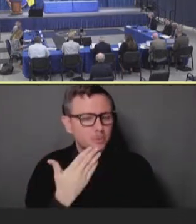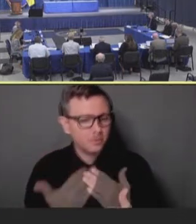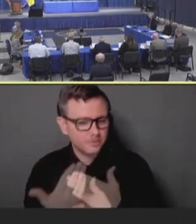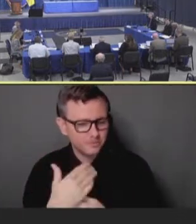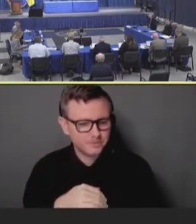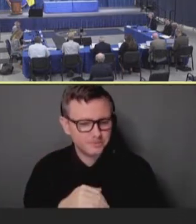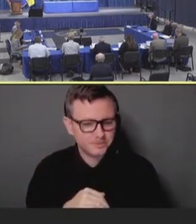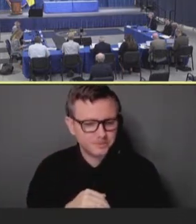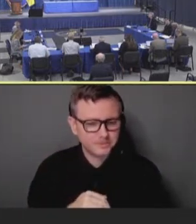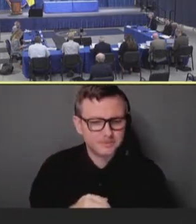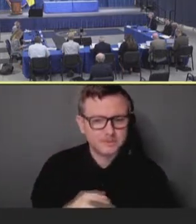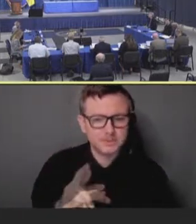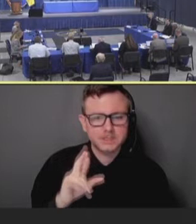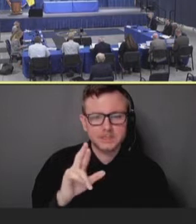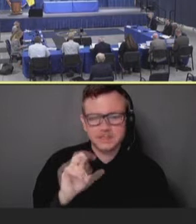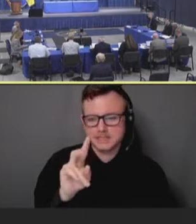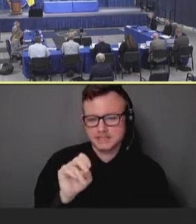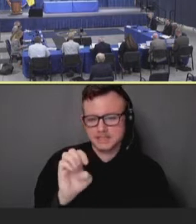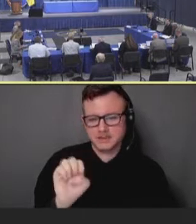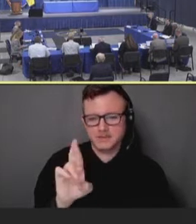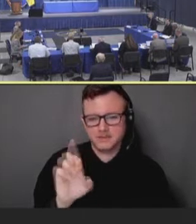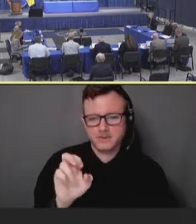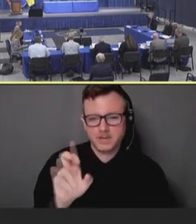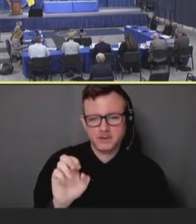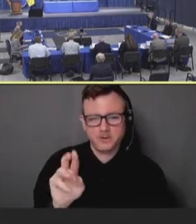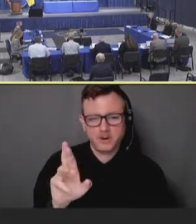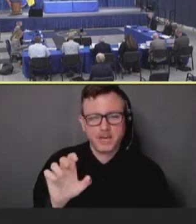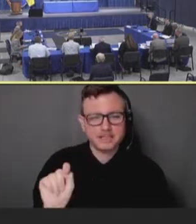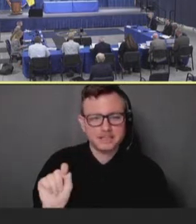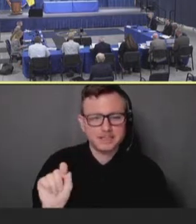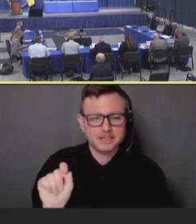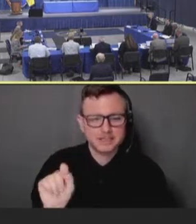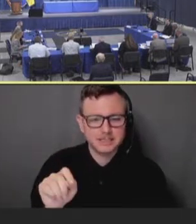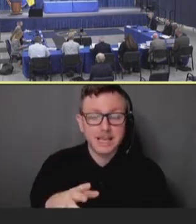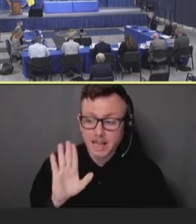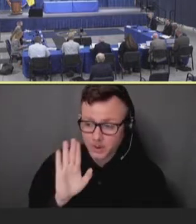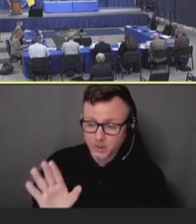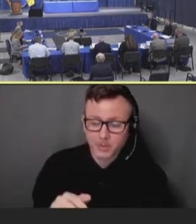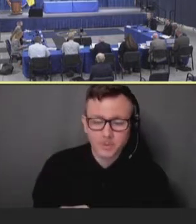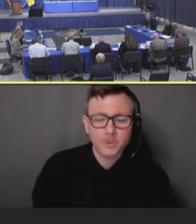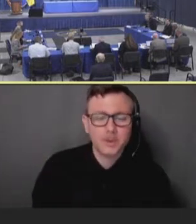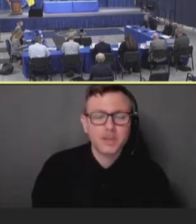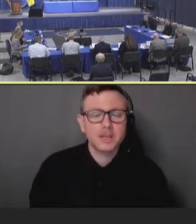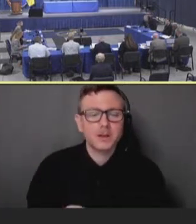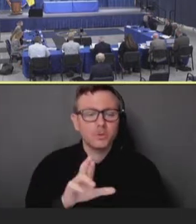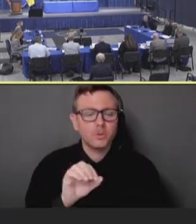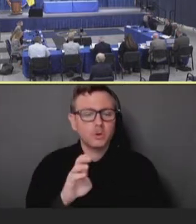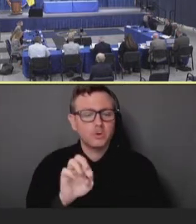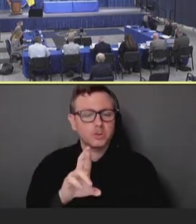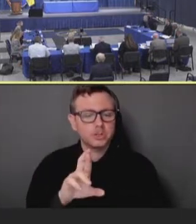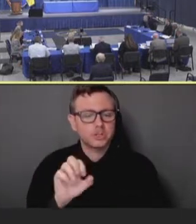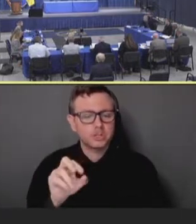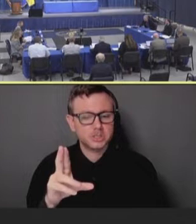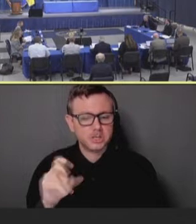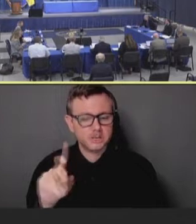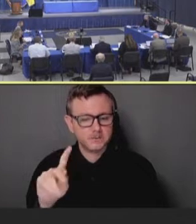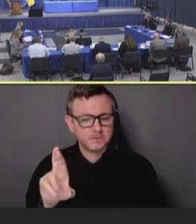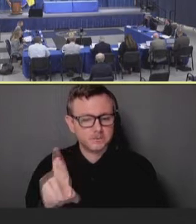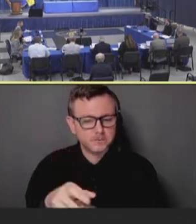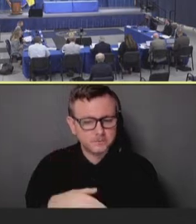Ann Aikin: Good morning. Stephen Rinderknecht. Stephen Rinderknecht: Present. Ann Aikin: Hello. Robert Schechter. Robert Schechter: Present.